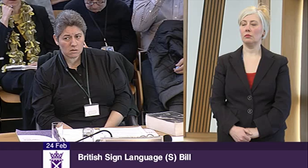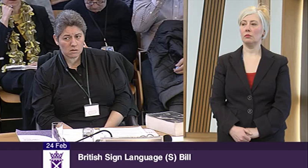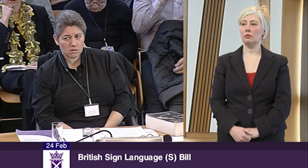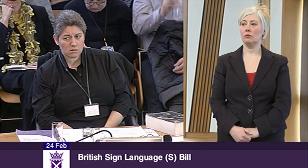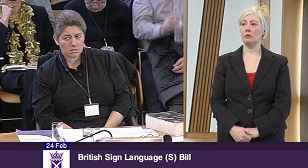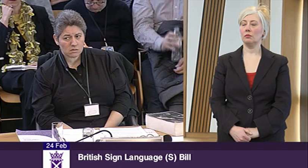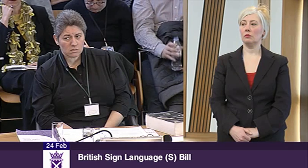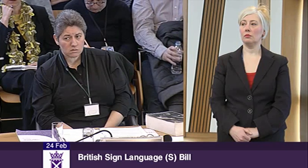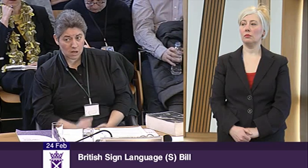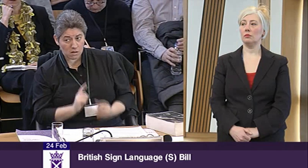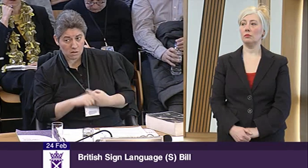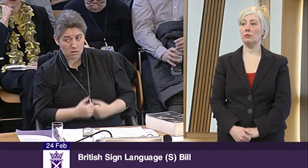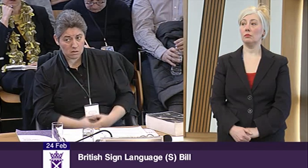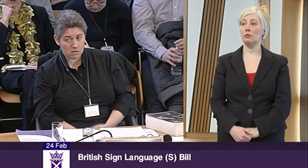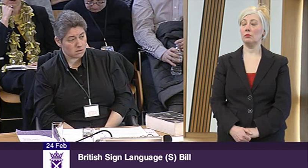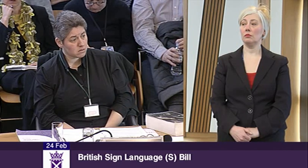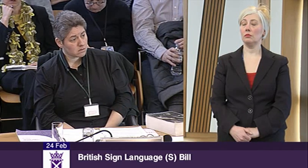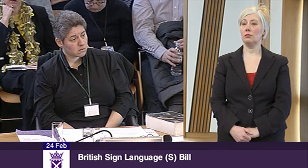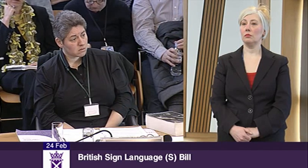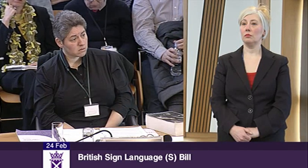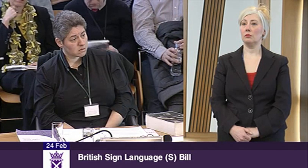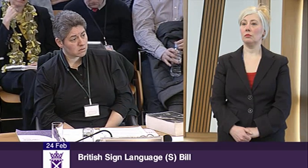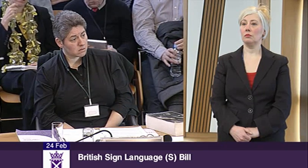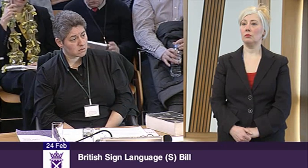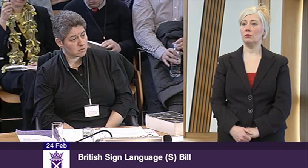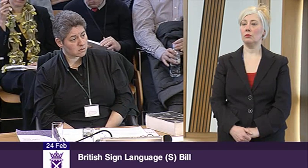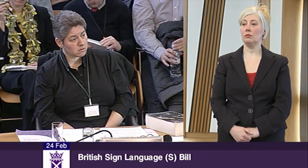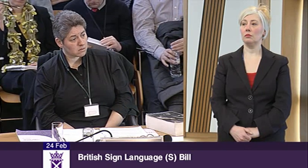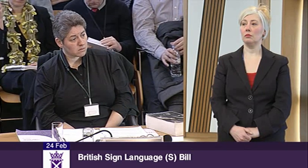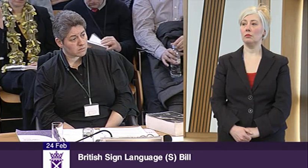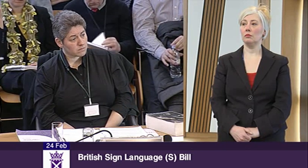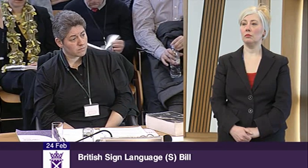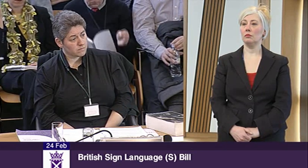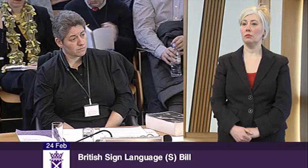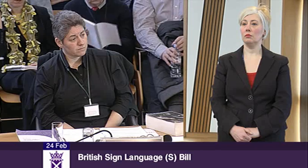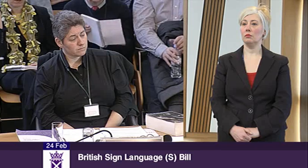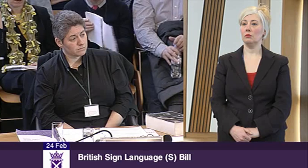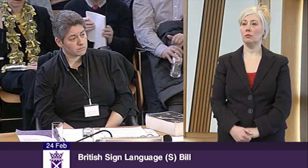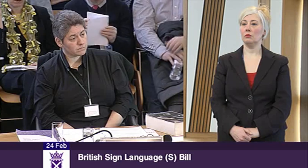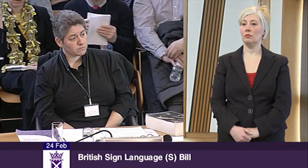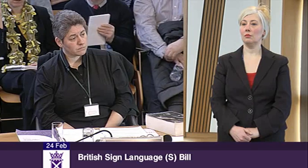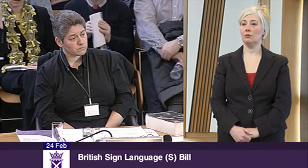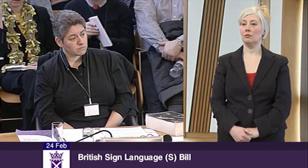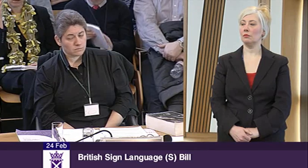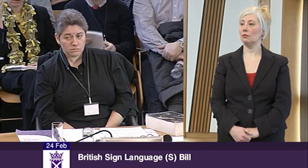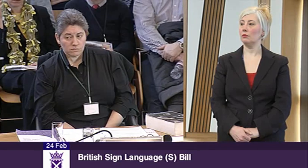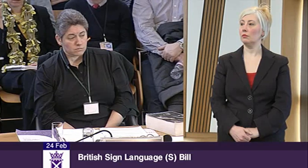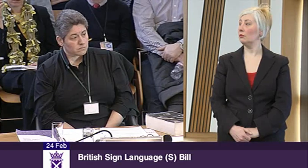vital link between the national Parliament and all the services that are being rolled out across the country.